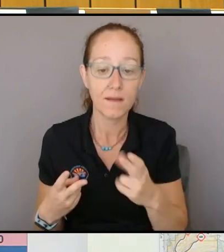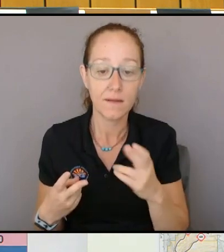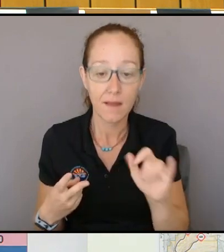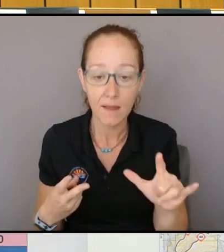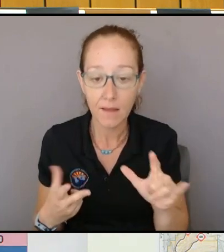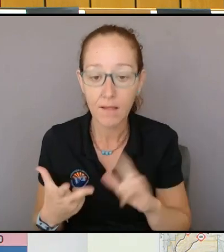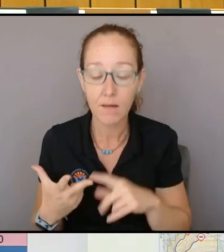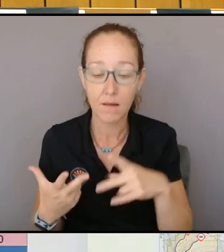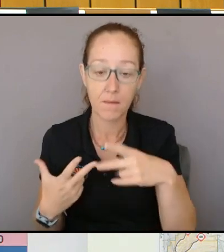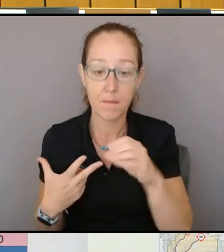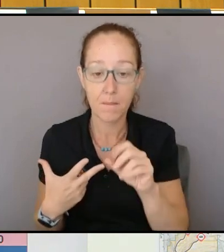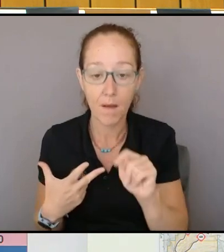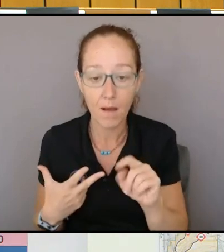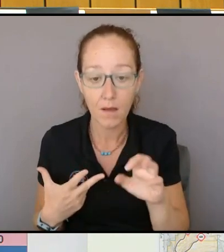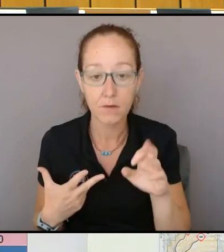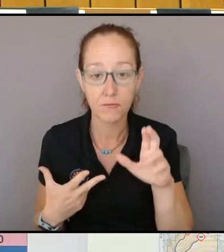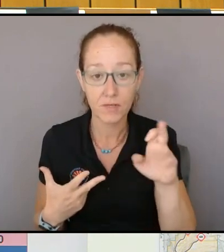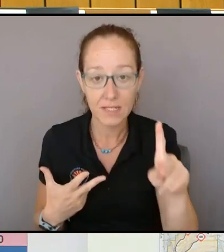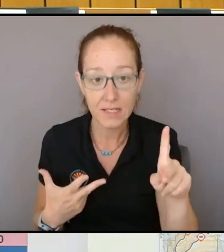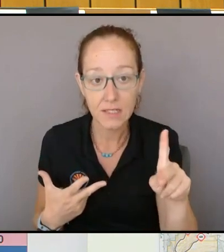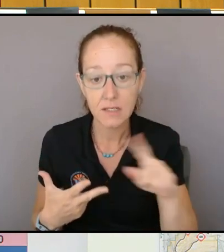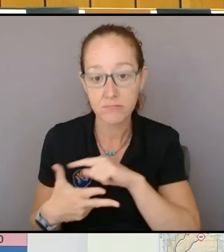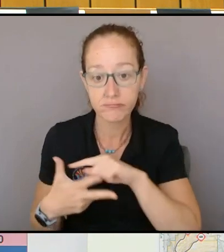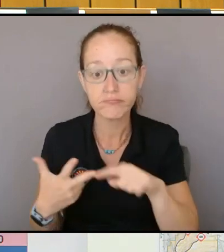that have significant cultural significance. That's